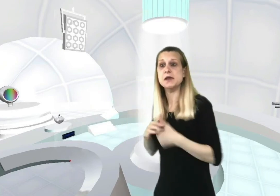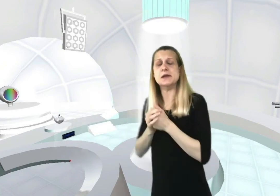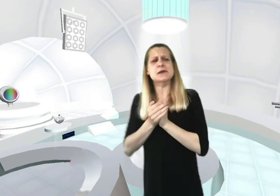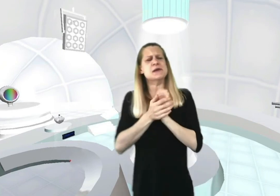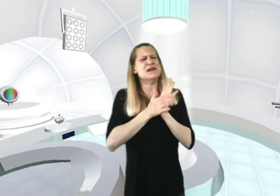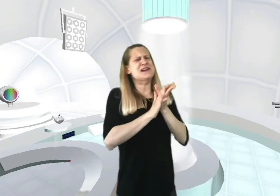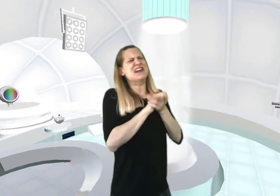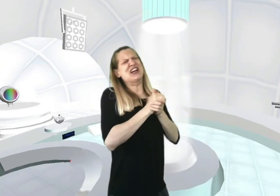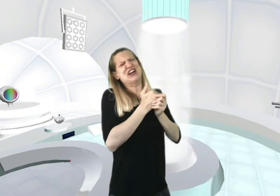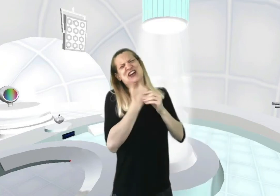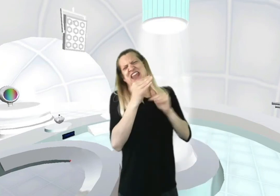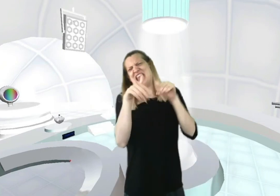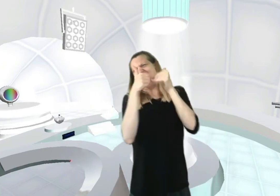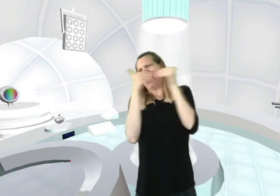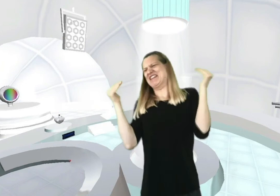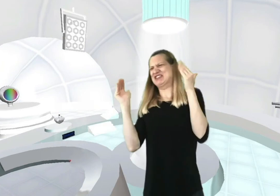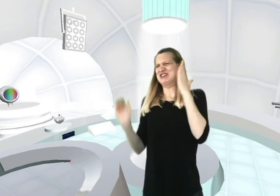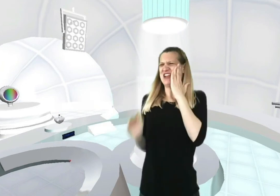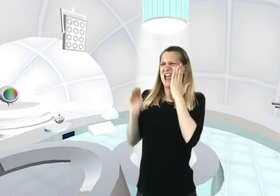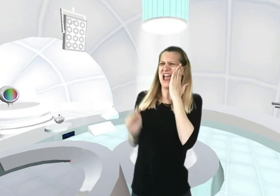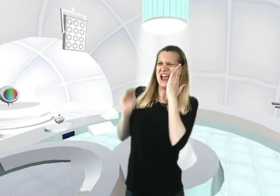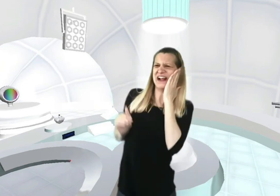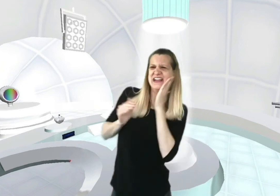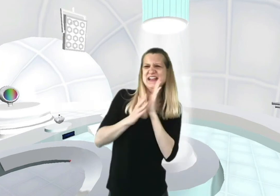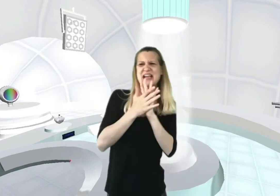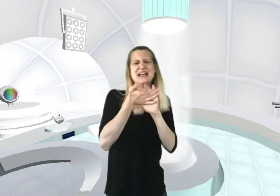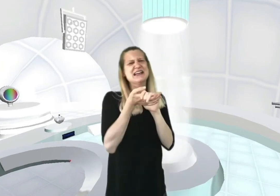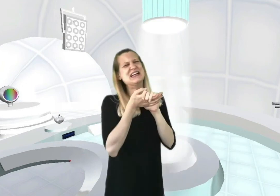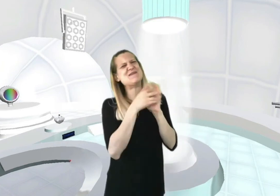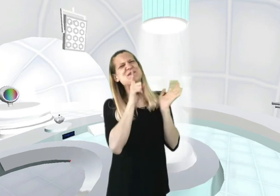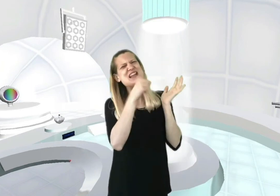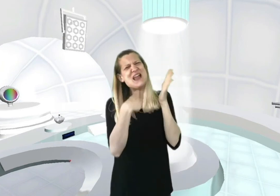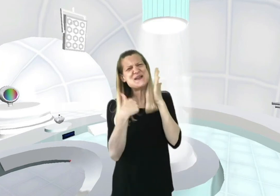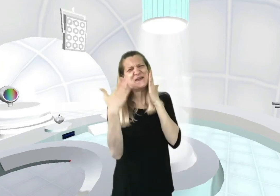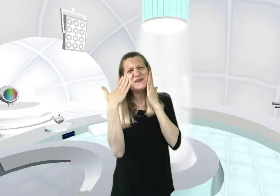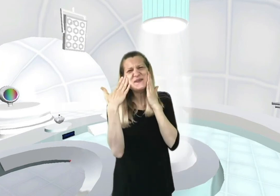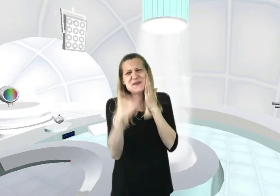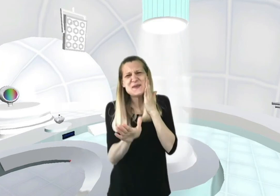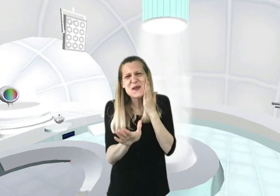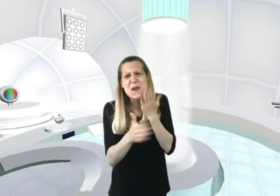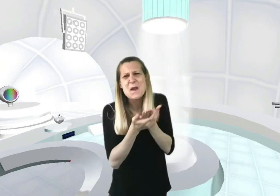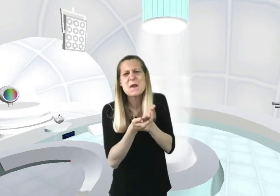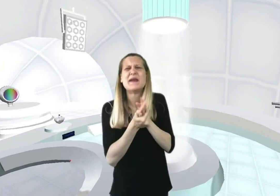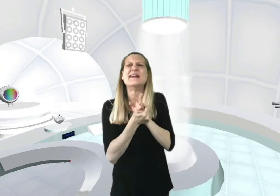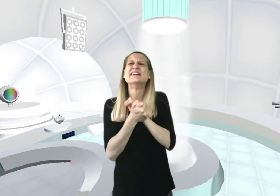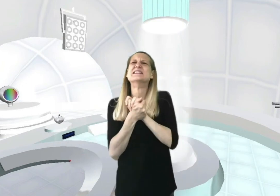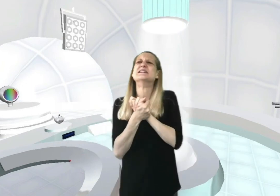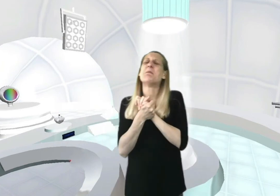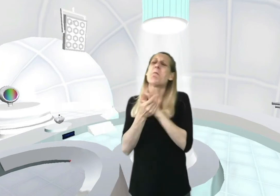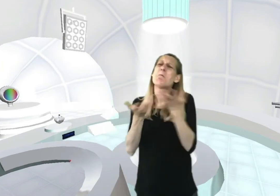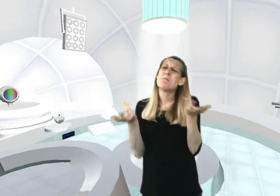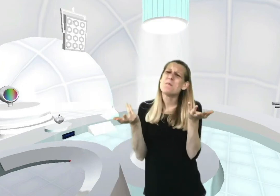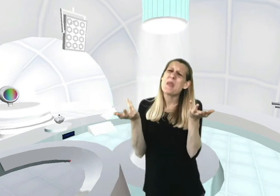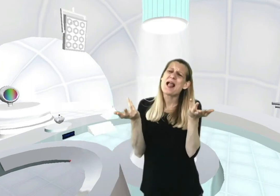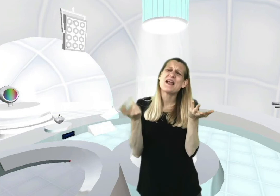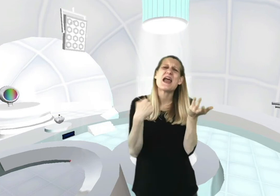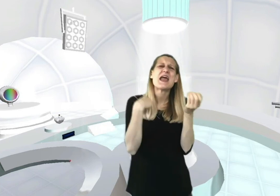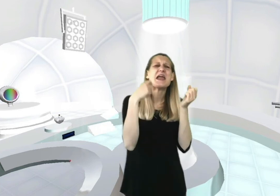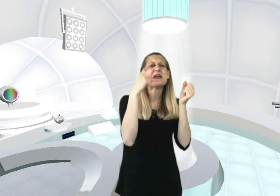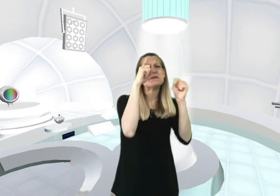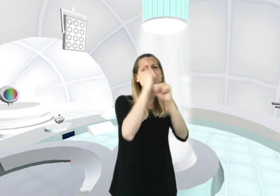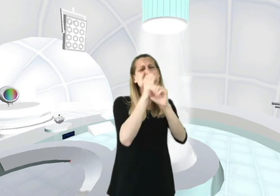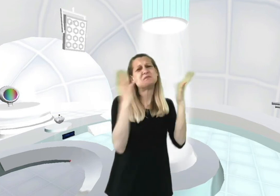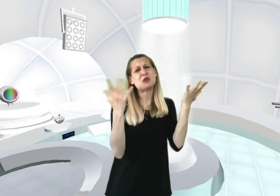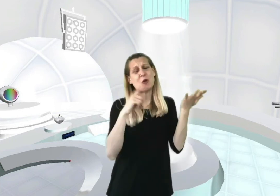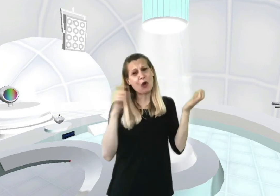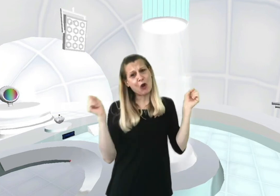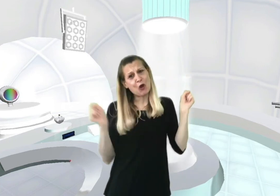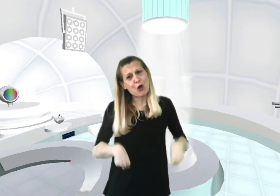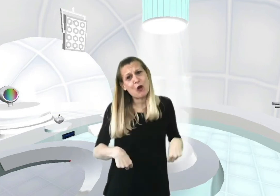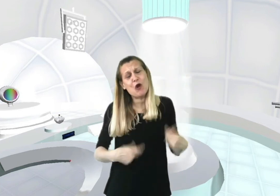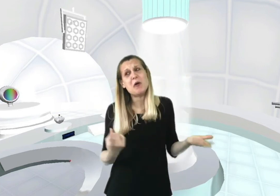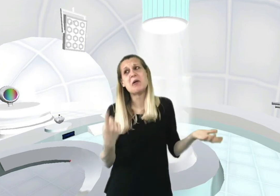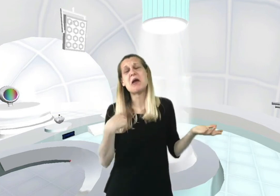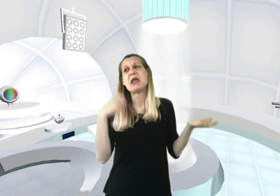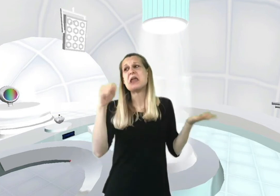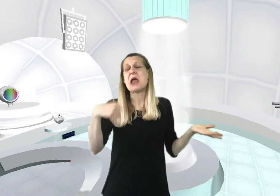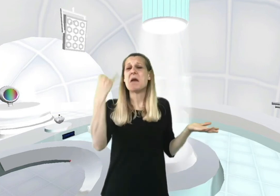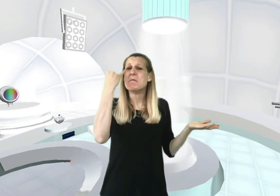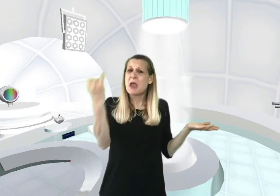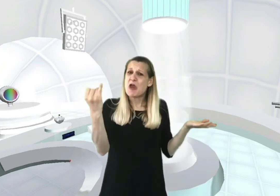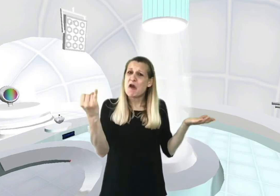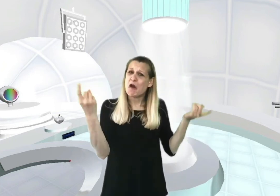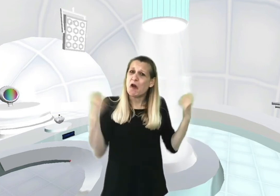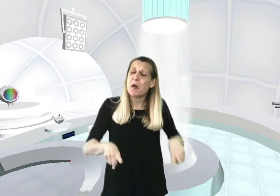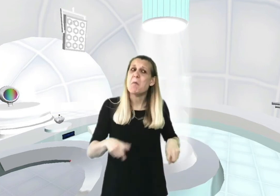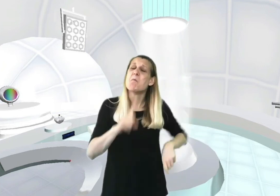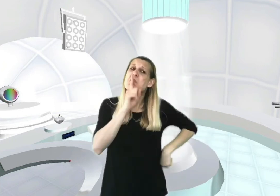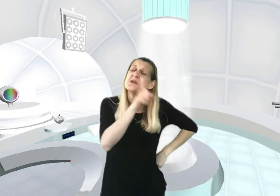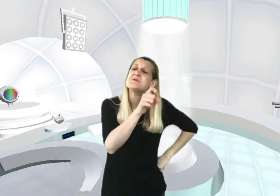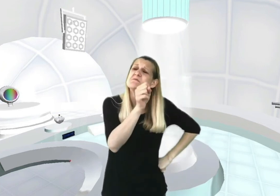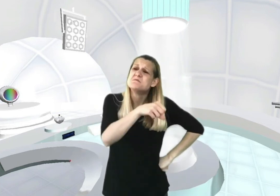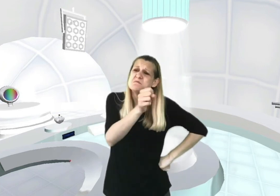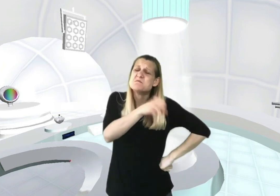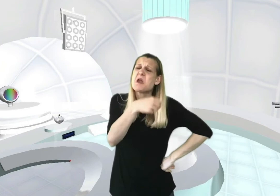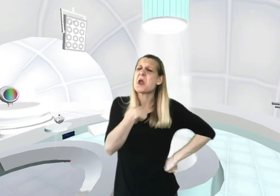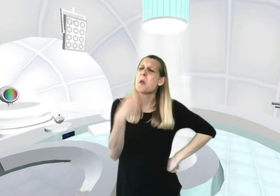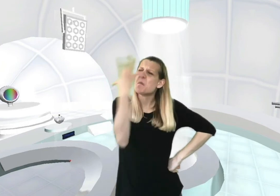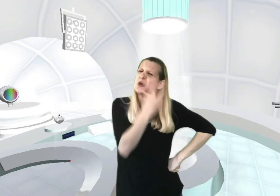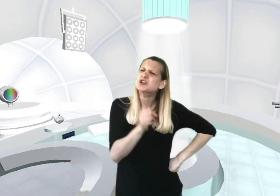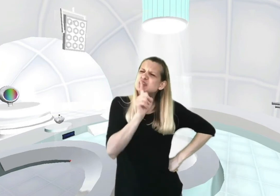"Good heavens, child, I really don’t know... I suppose it could... yes. I’m pretty sure it could.